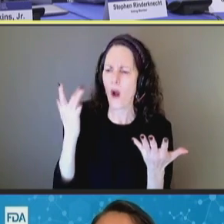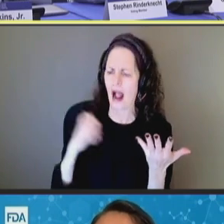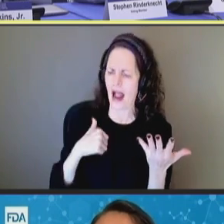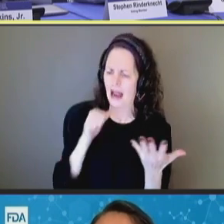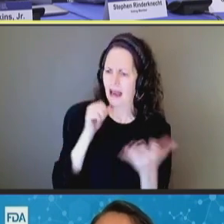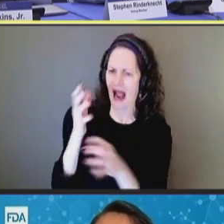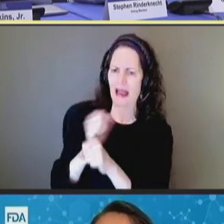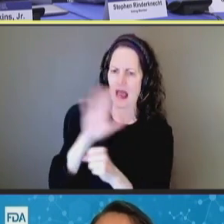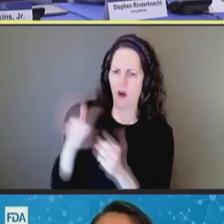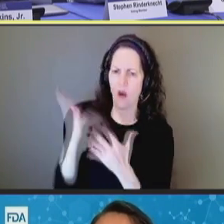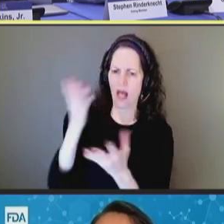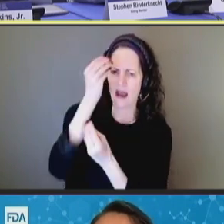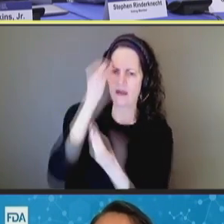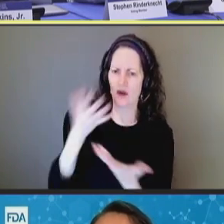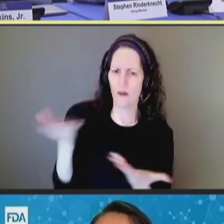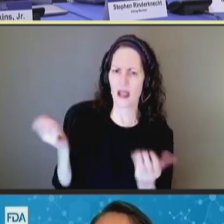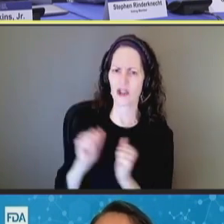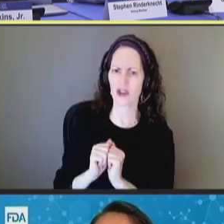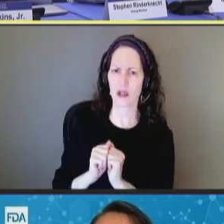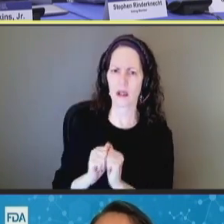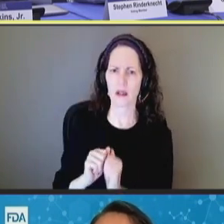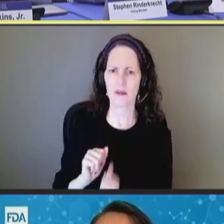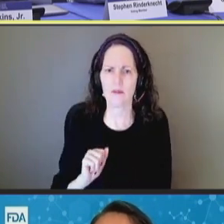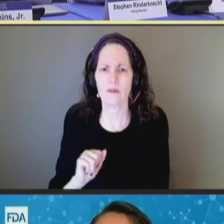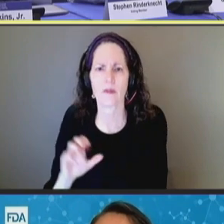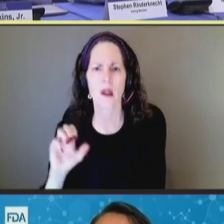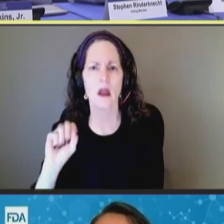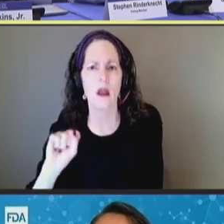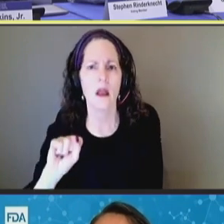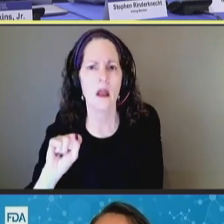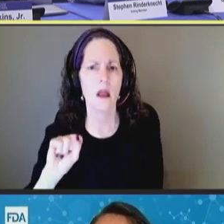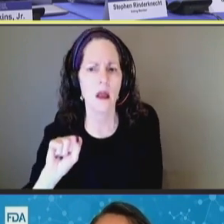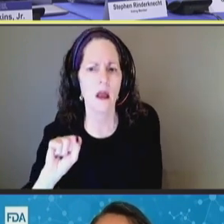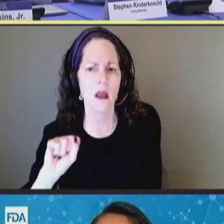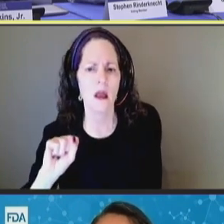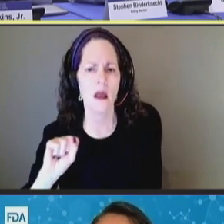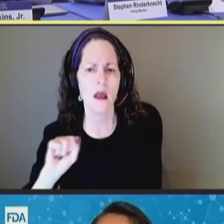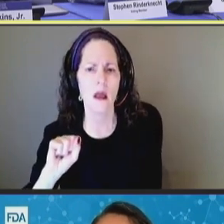Rebecca Coyle: Will you remind me which state you're with? Stephen Rinderknecht: Iowa.